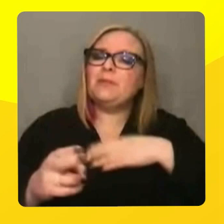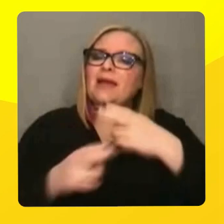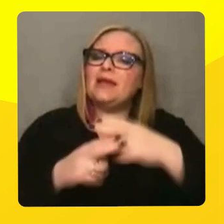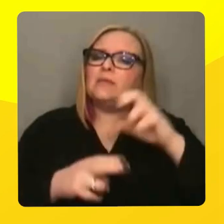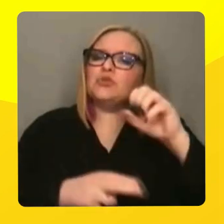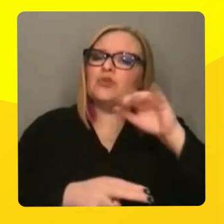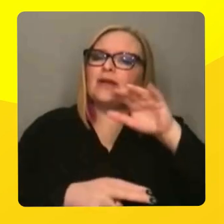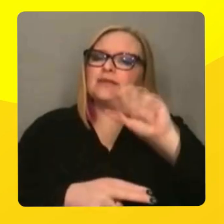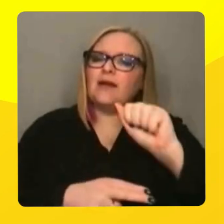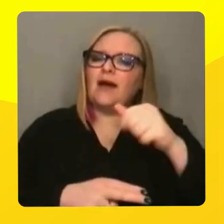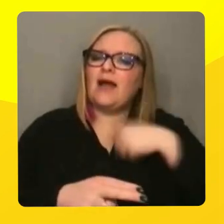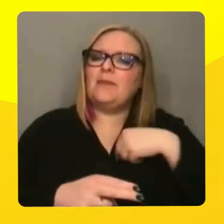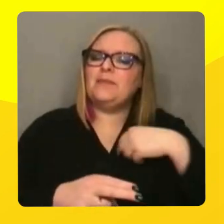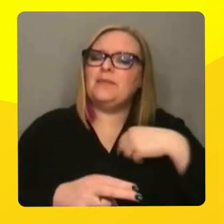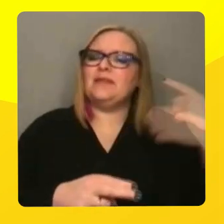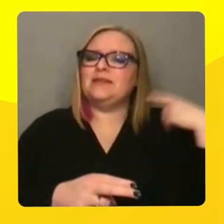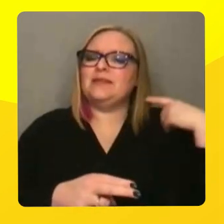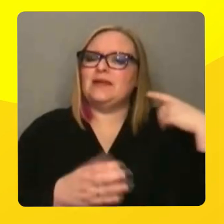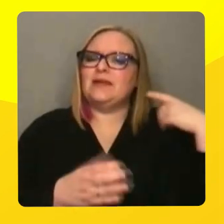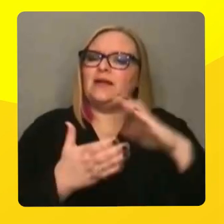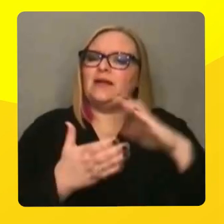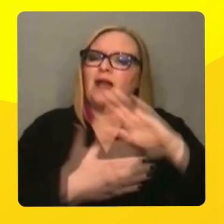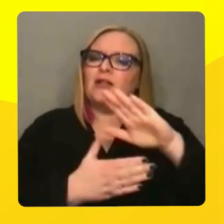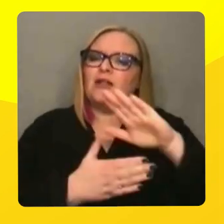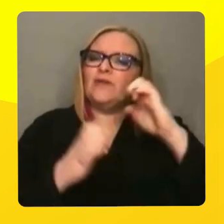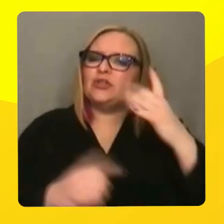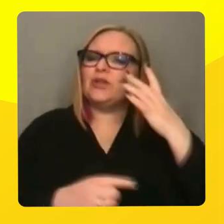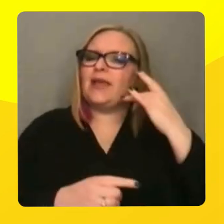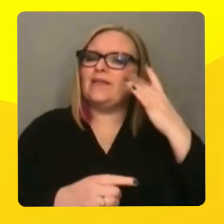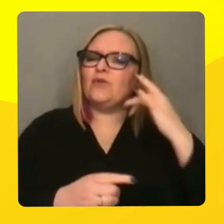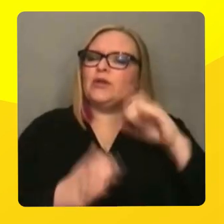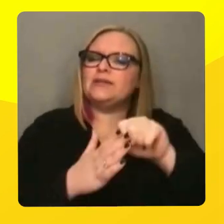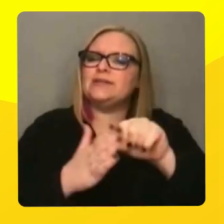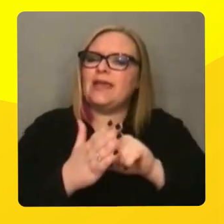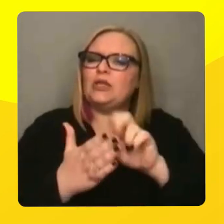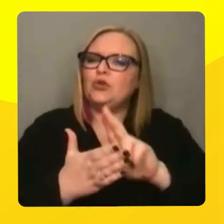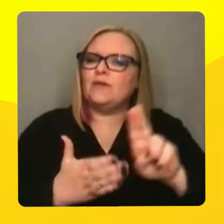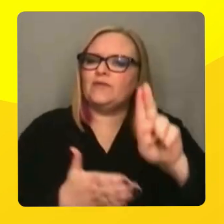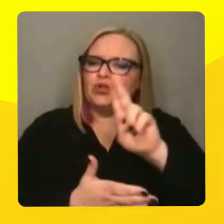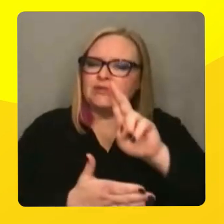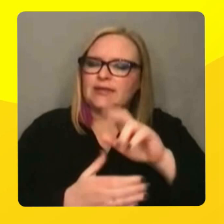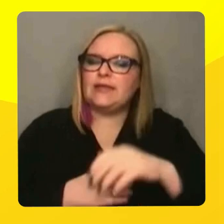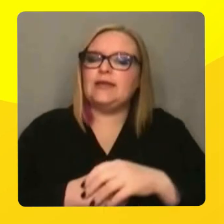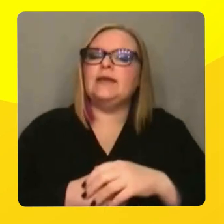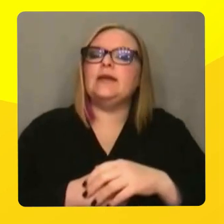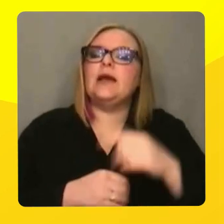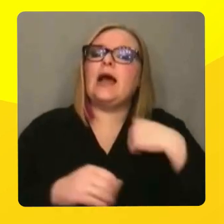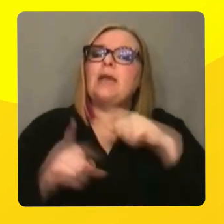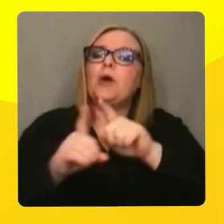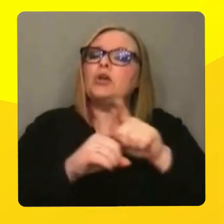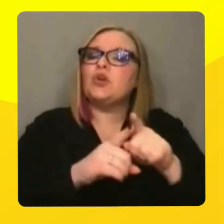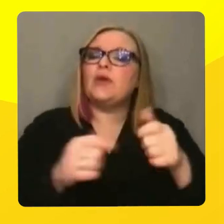I'm the Dean of the College of Education at California State University, Dominguez Hills. I'm also the Executive Director of our SNAP